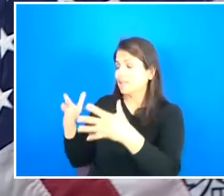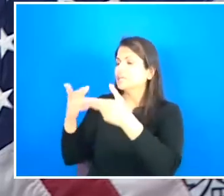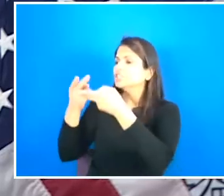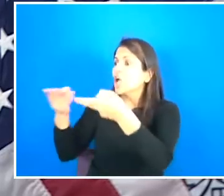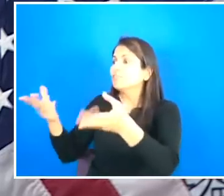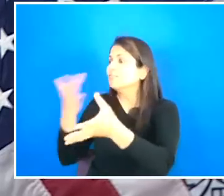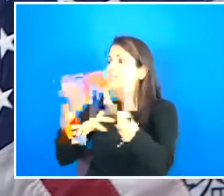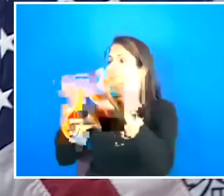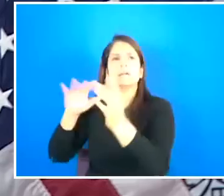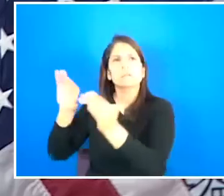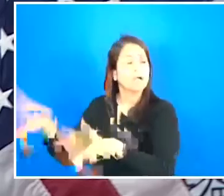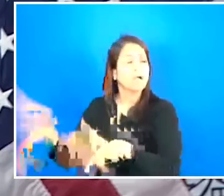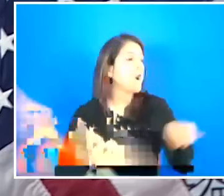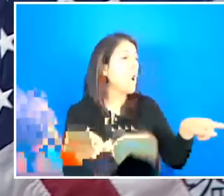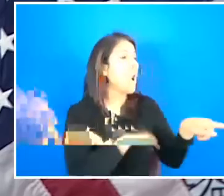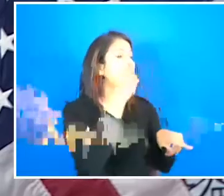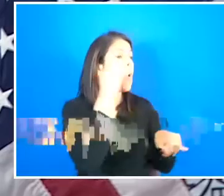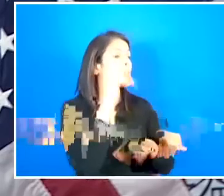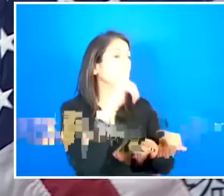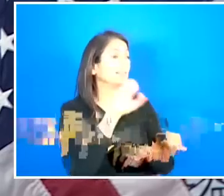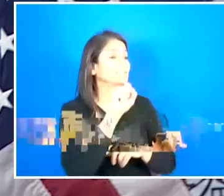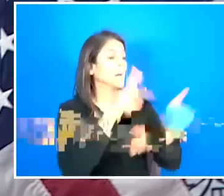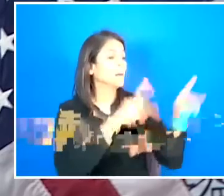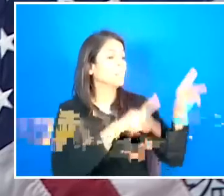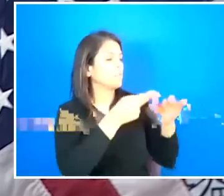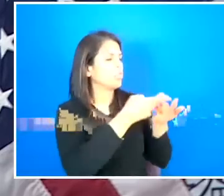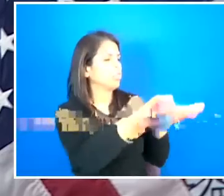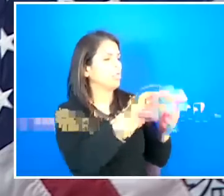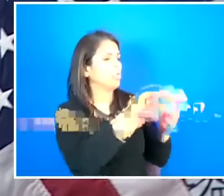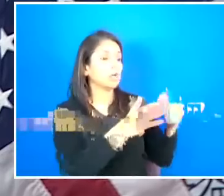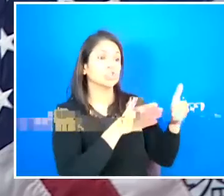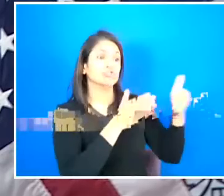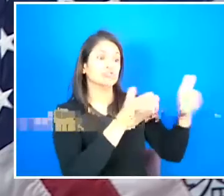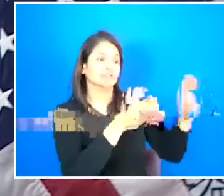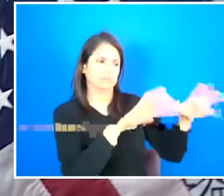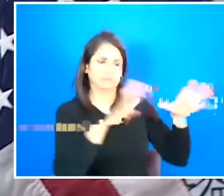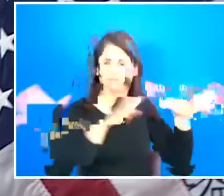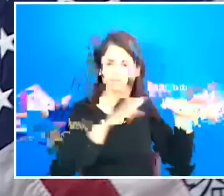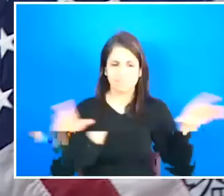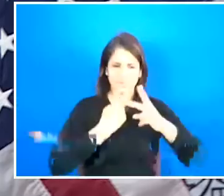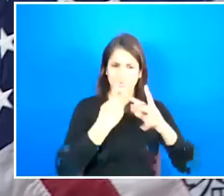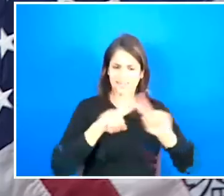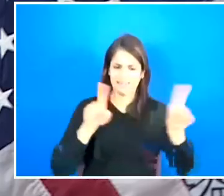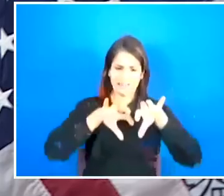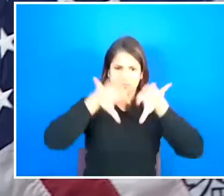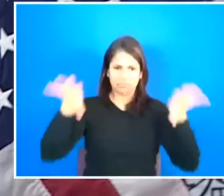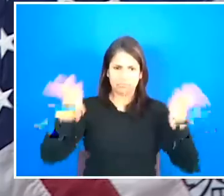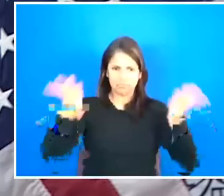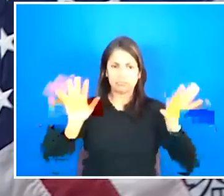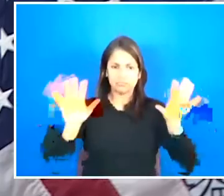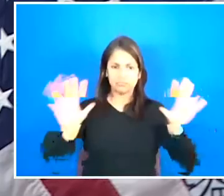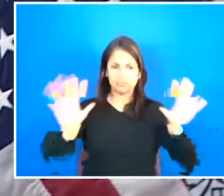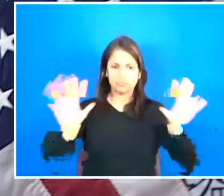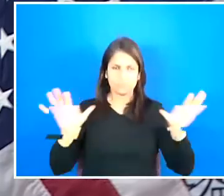THE LARGER REALITY OF OUR AFFORDABLE HOUSING PLAN, SOME OF IT WILL HAVE TO BE DELAYED.